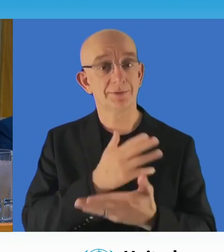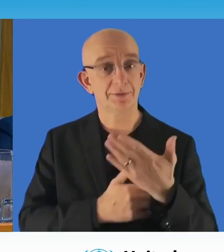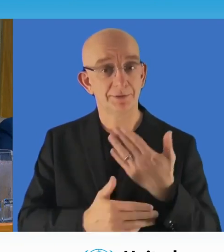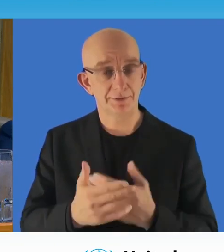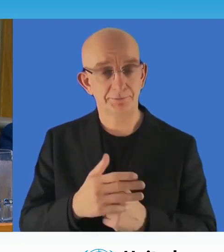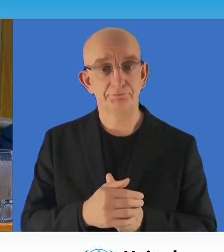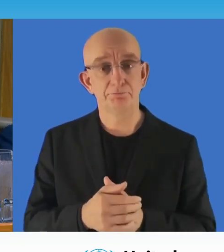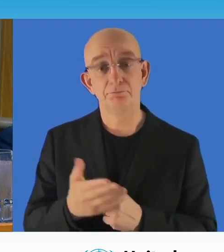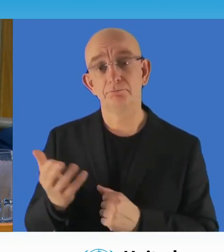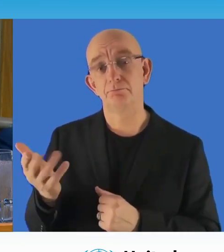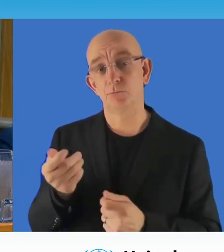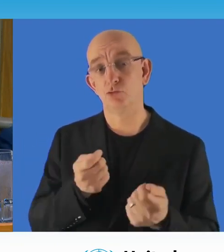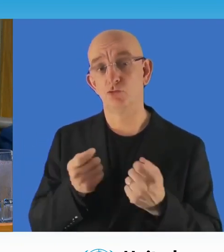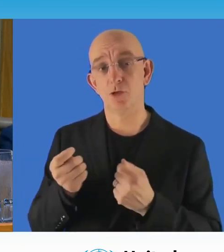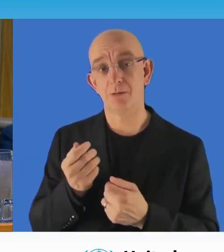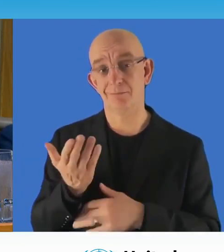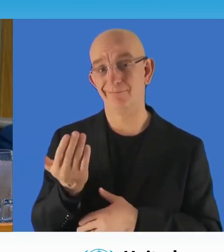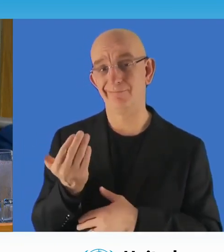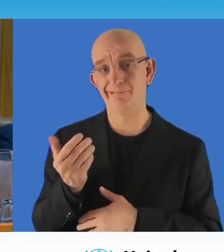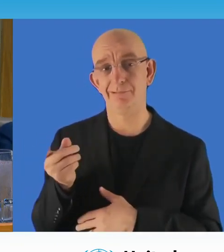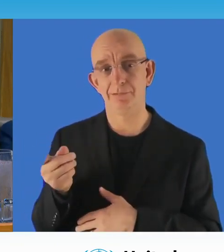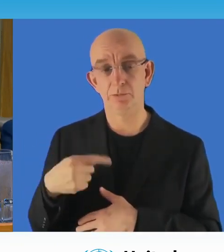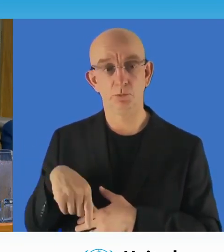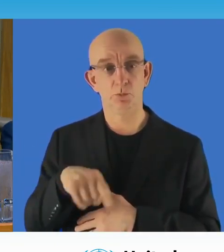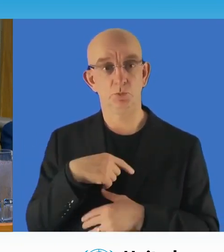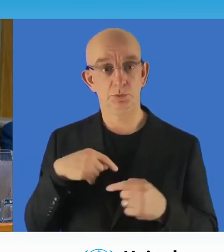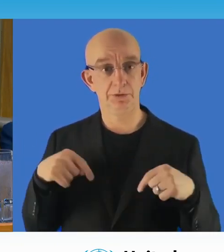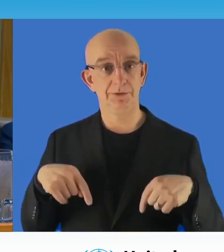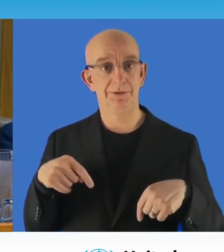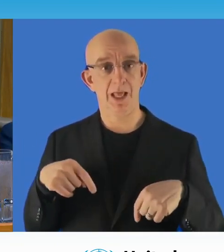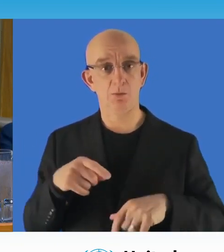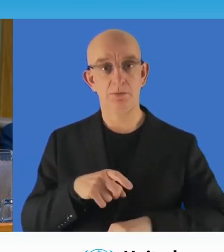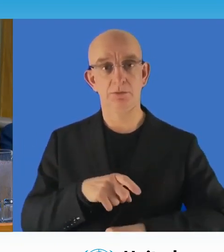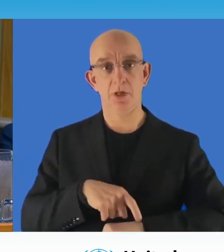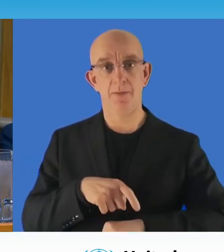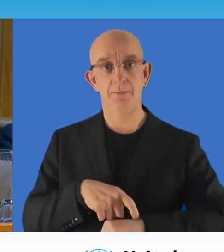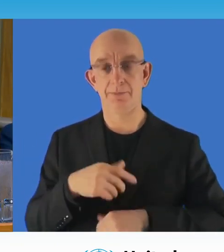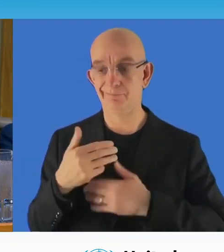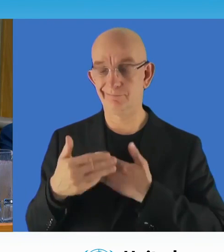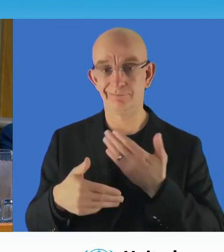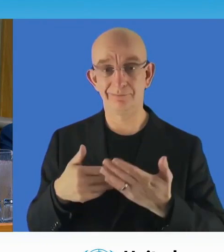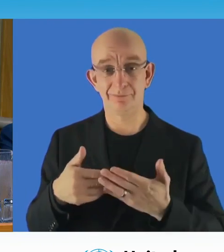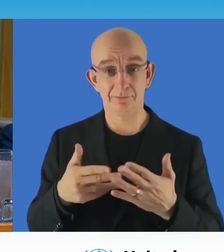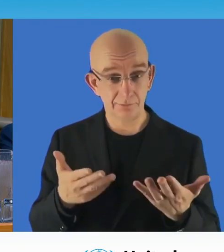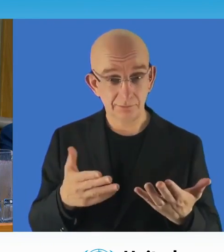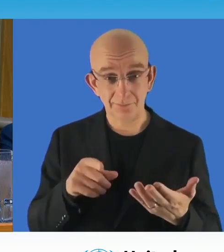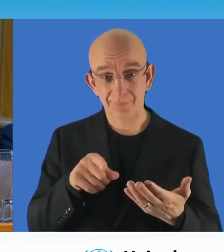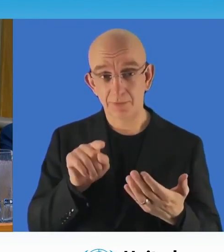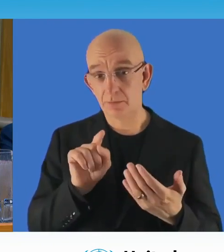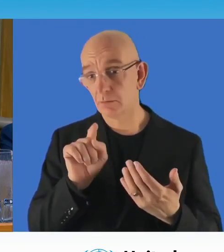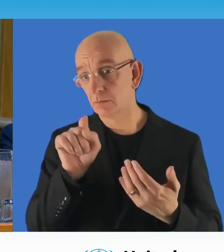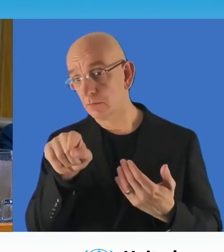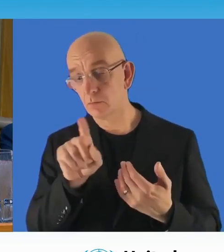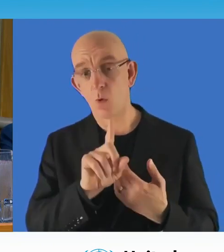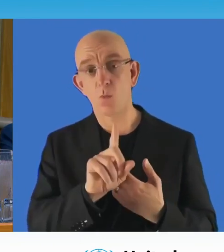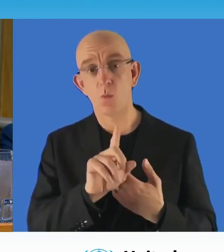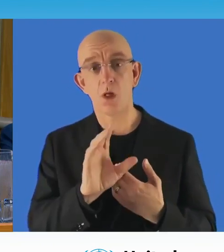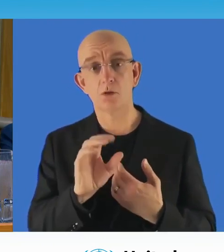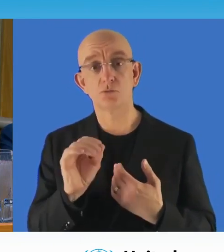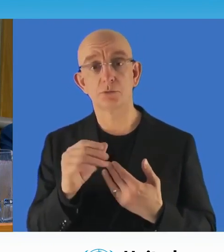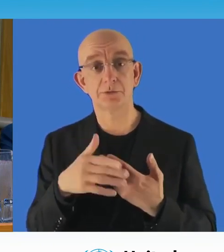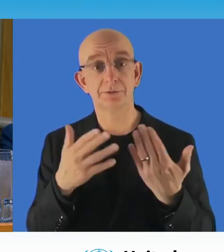moment we are just 100 days before the Summits of the future last year when we commemorated the